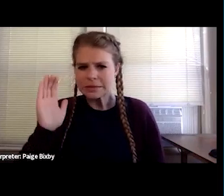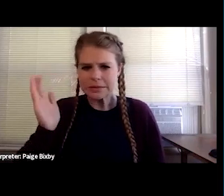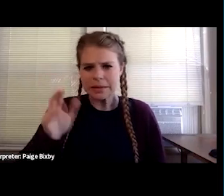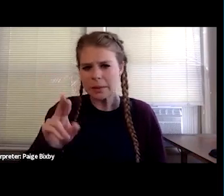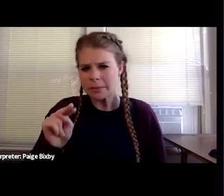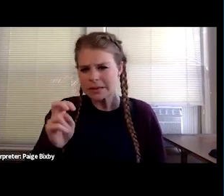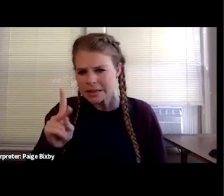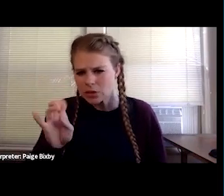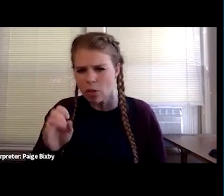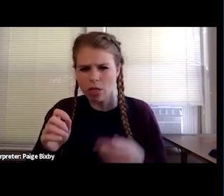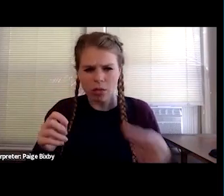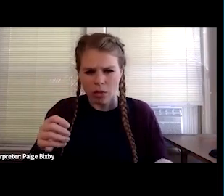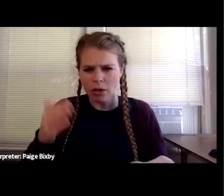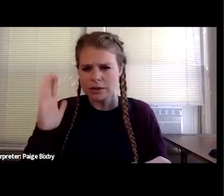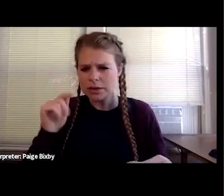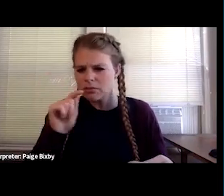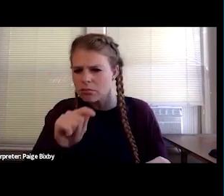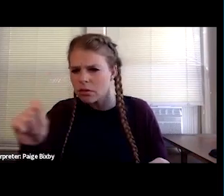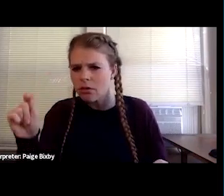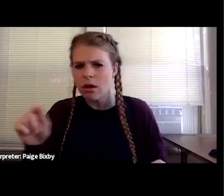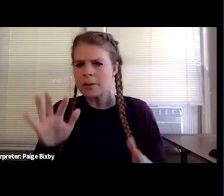So we may suspect, hey, this might be an opioid overdose,